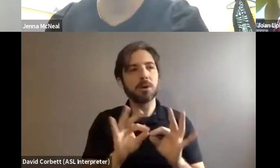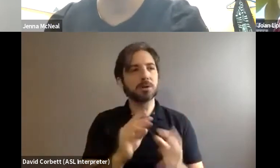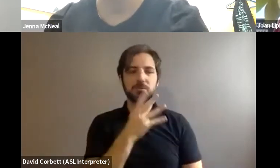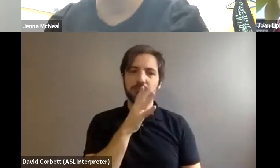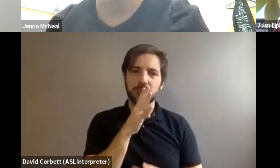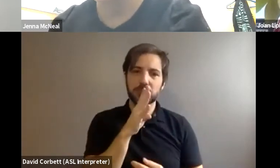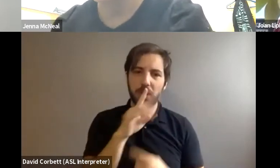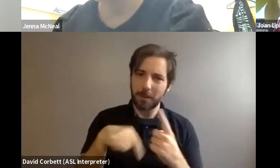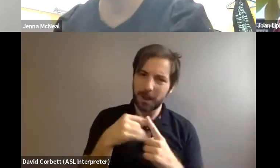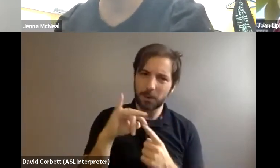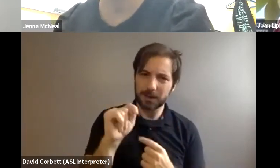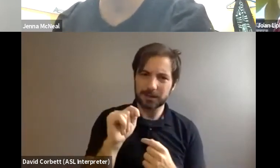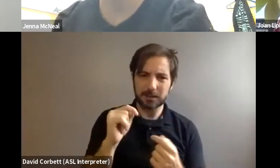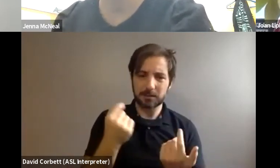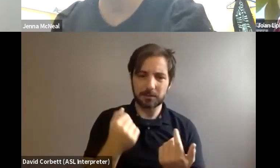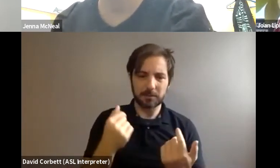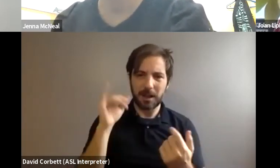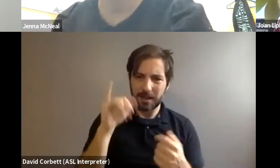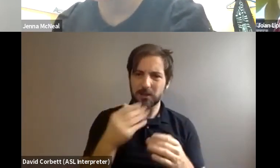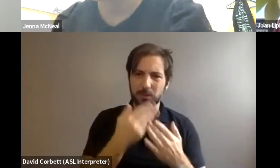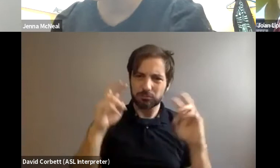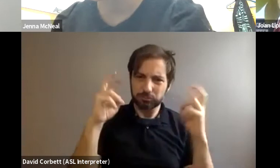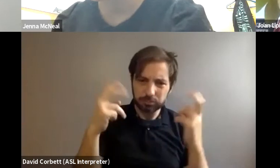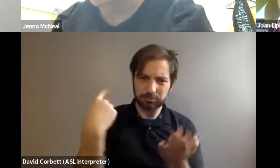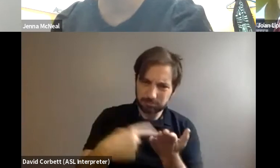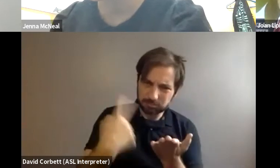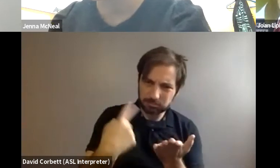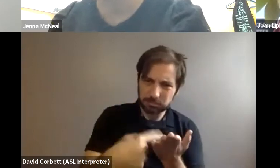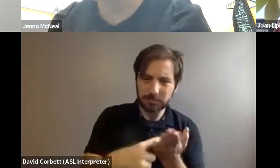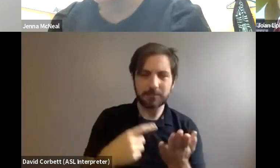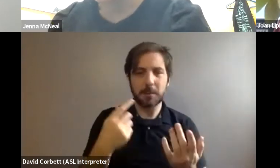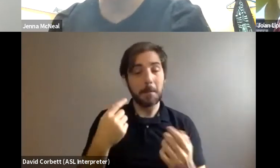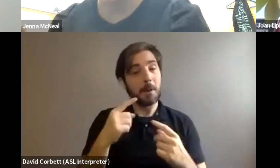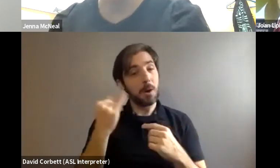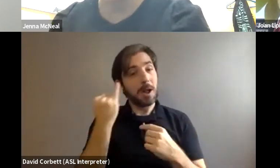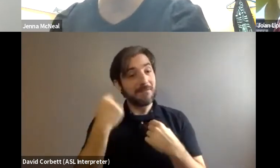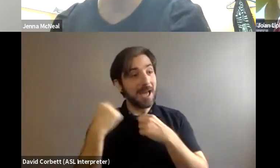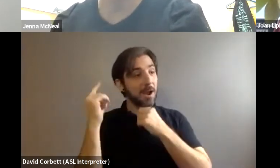of these other institutions it does make me proud when i go out to different institutions